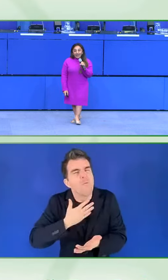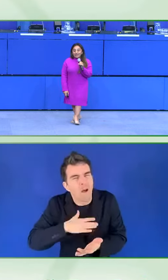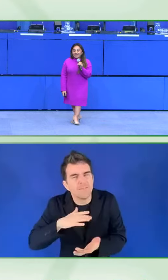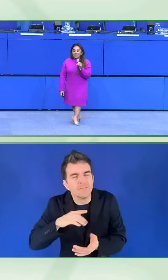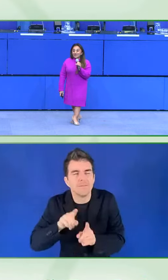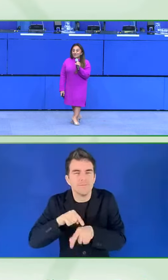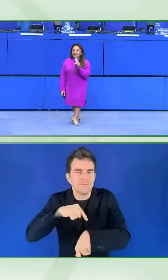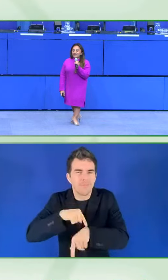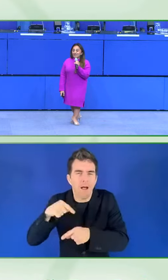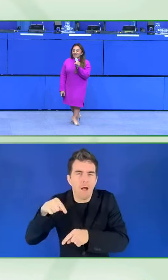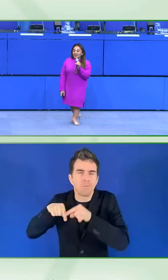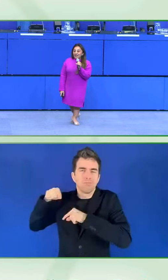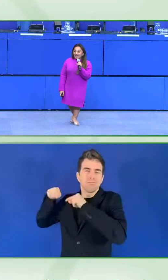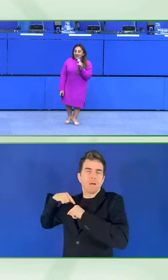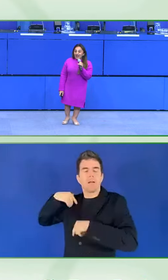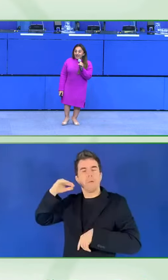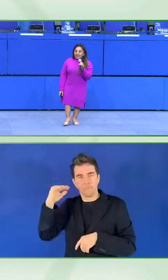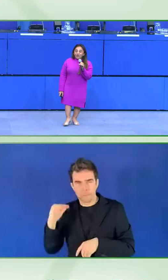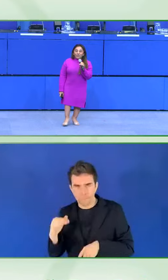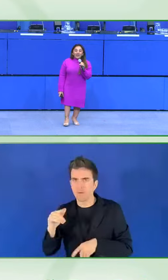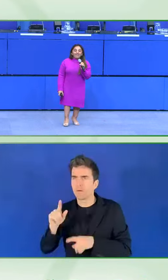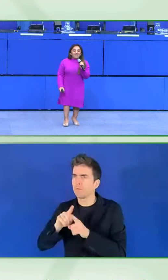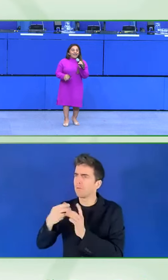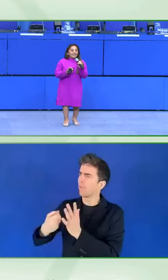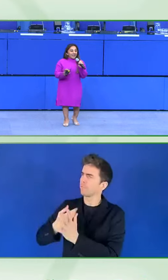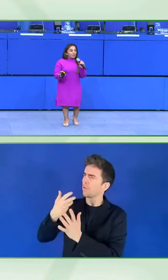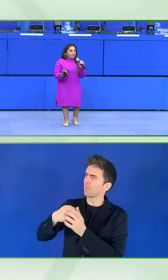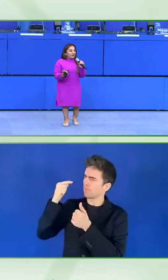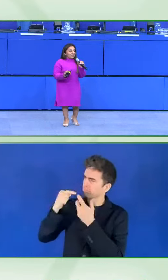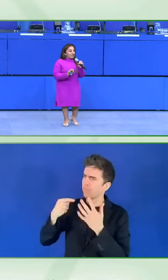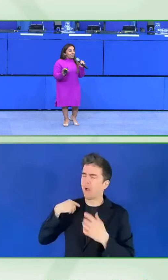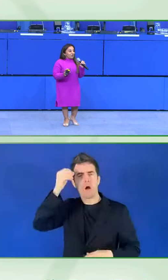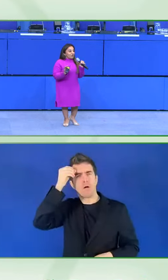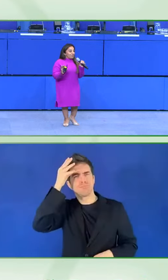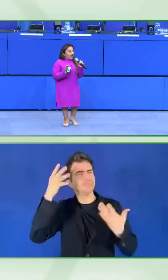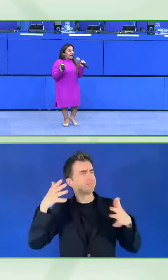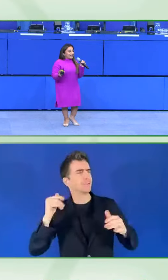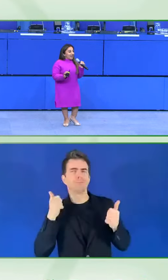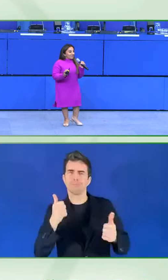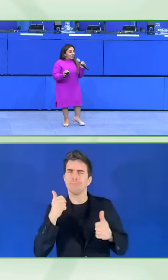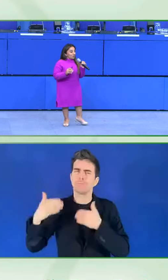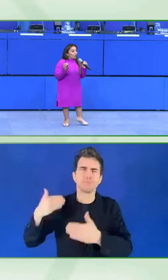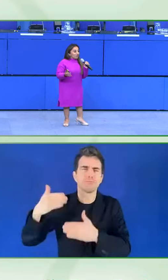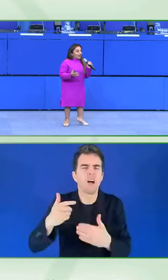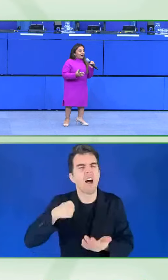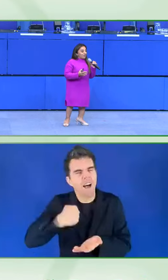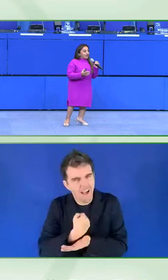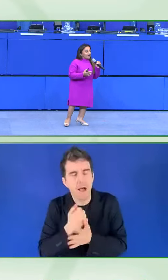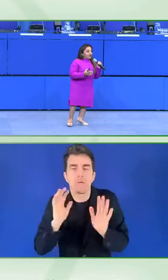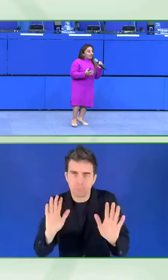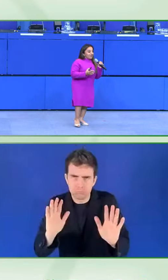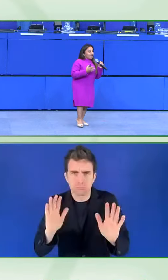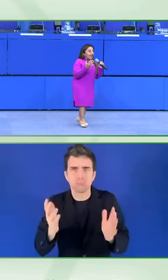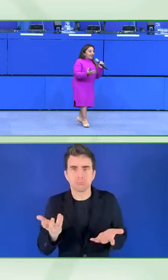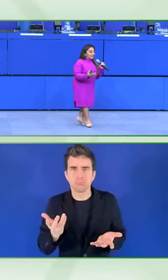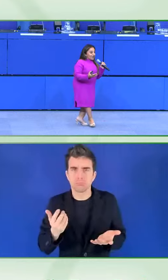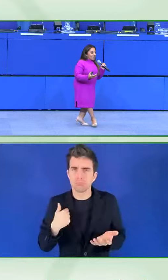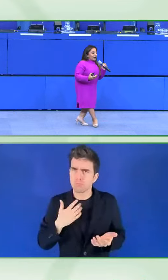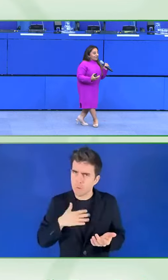I really wish I was not made to feel a burden for needing something different or asking for adjustments, I really wish people would remove systemic barriers. No point putting a pass on something, it is not going to work.